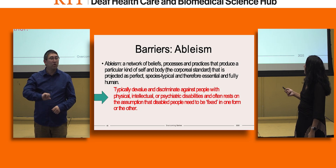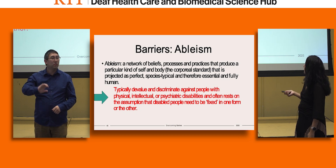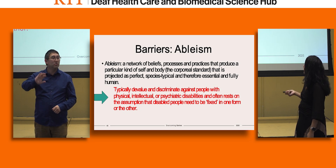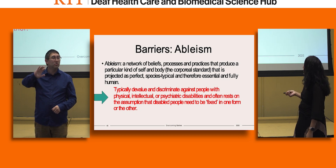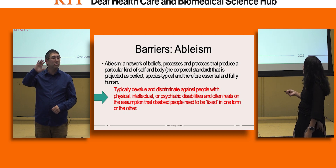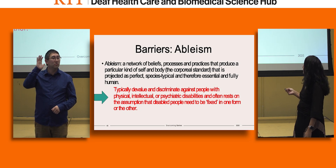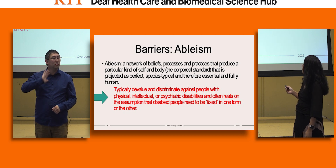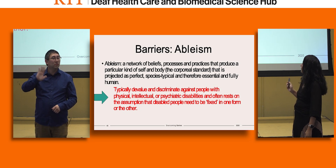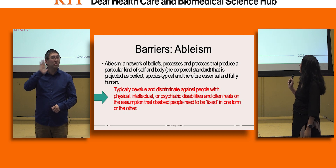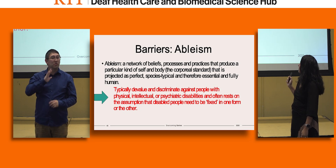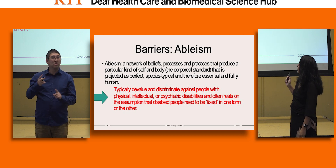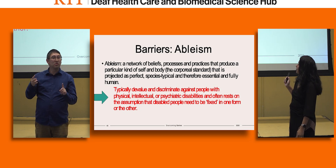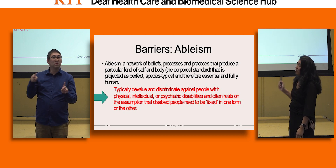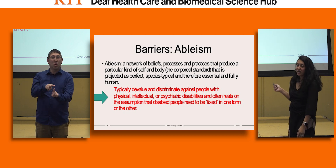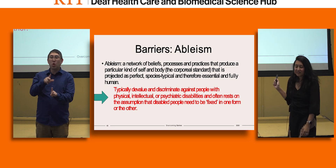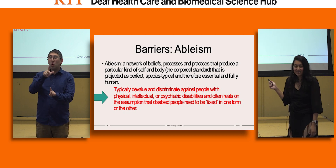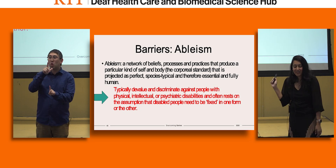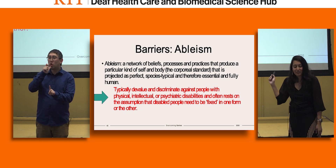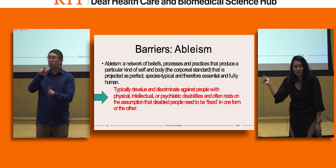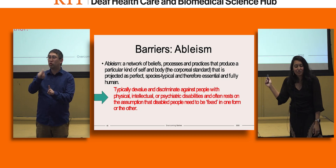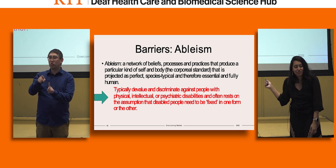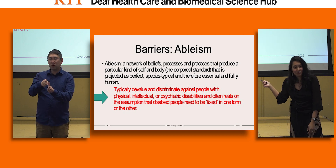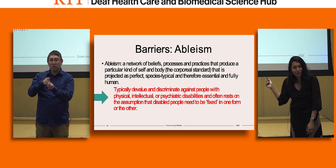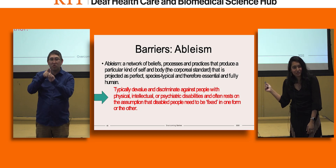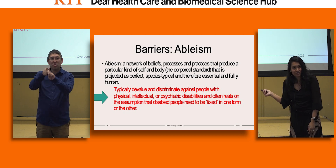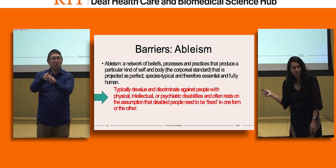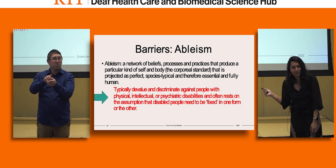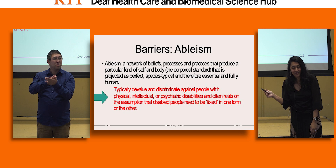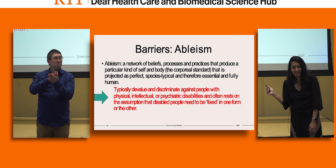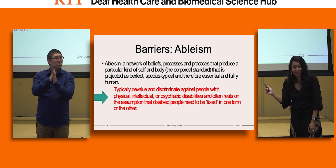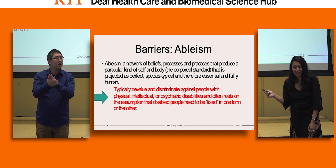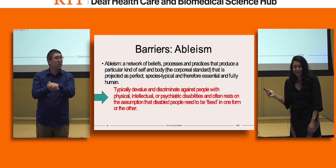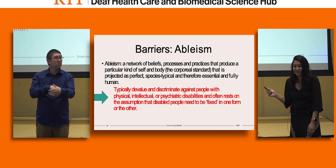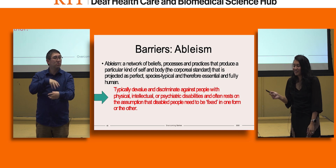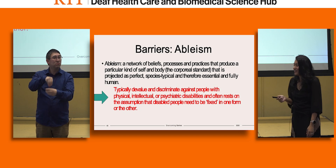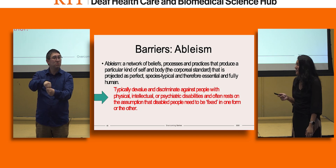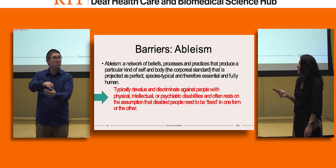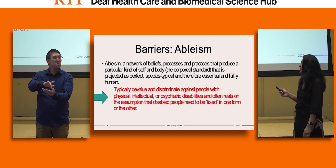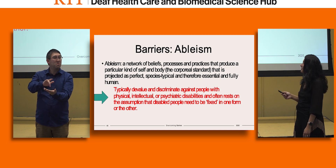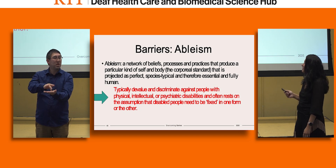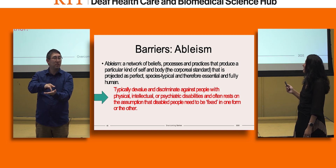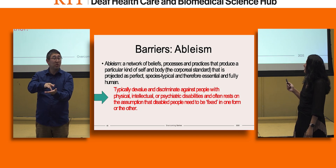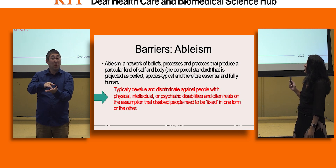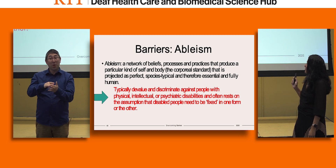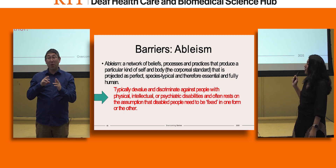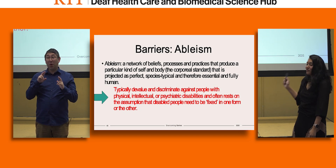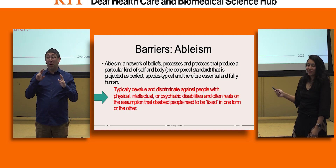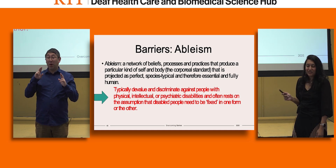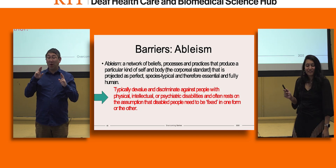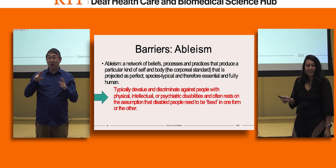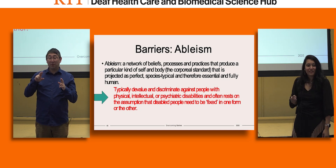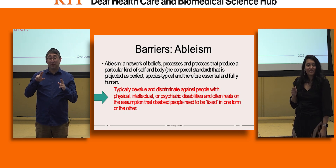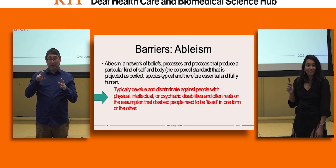of kind of what and who should pursue this field is hopefully starting to--